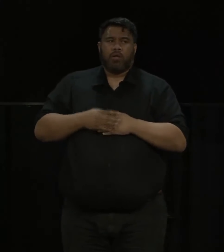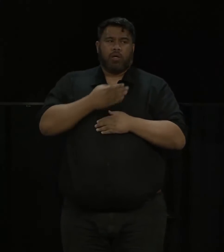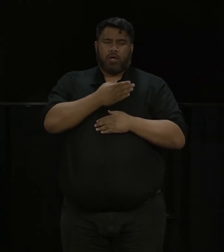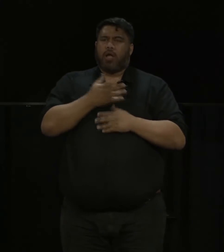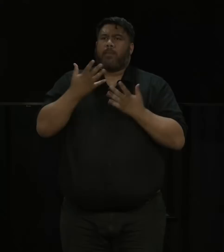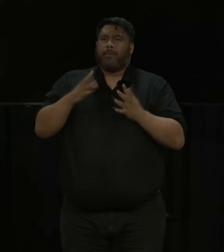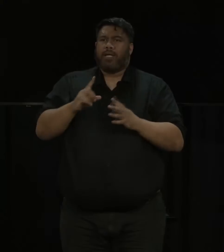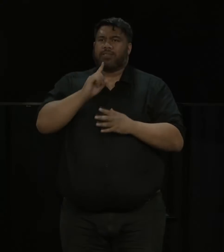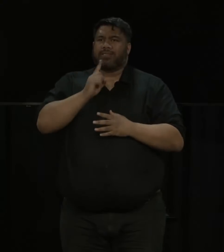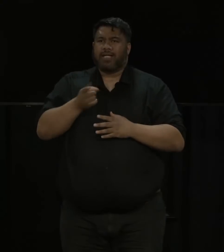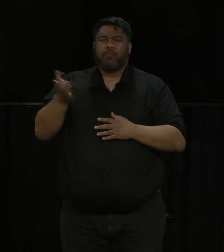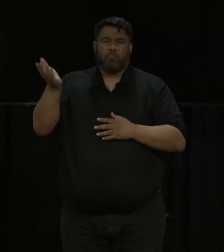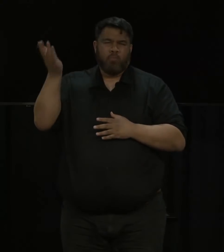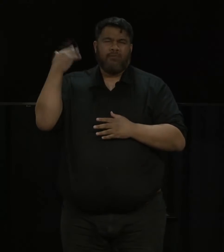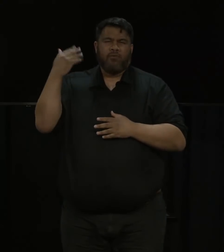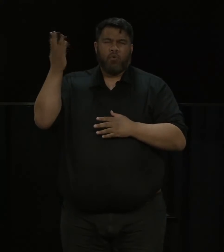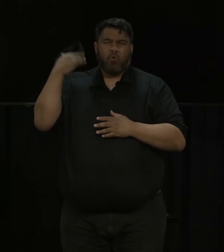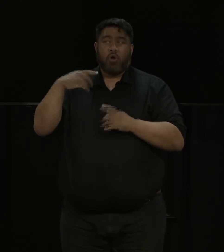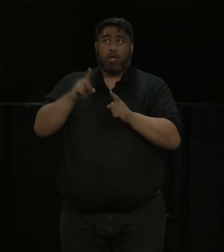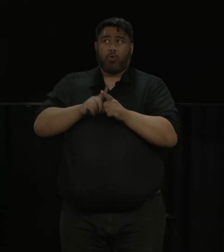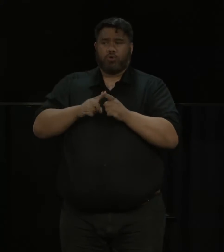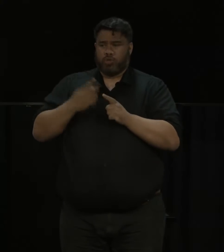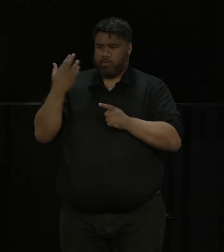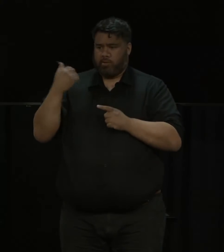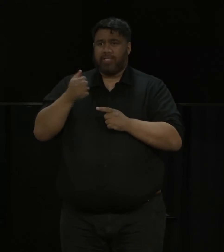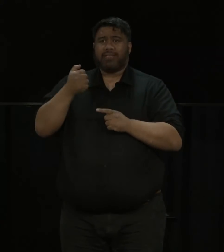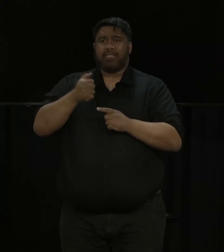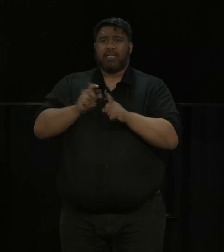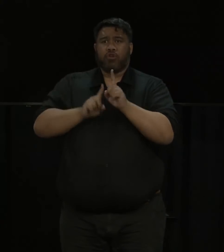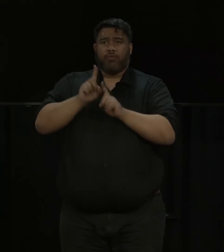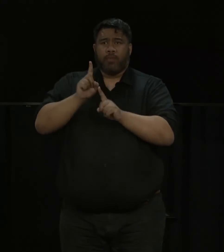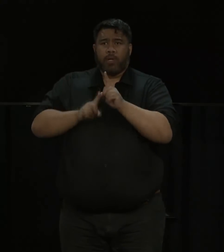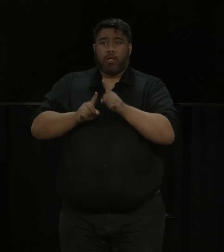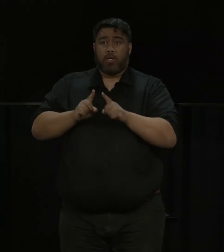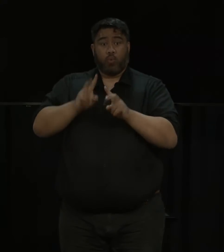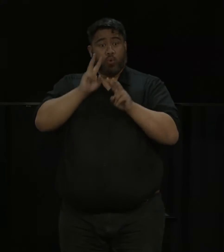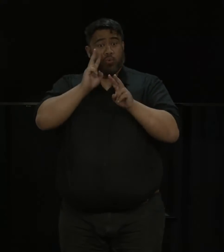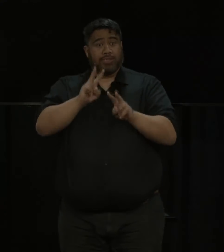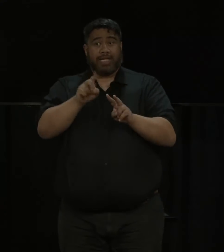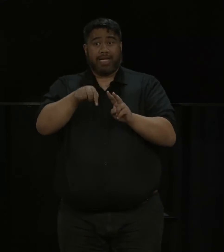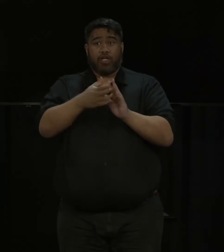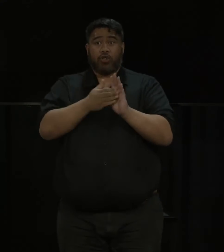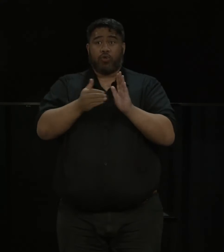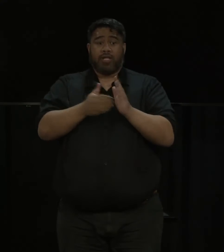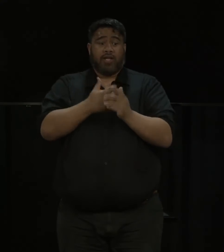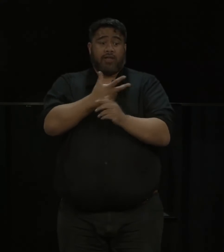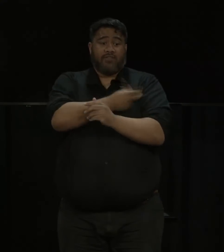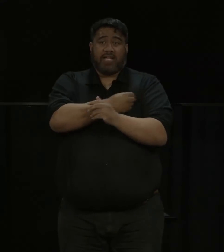case. As I have mentioned before in